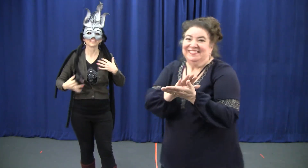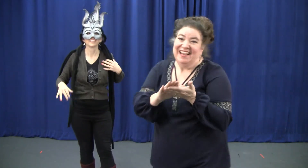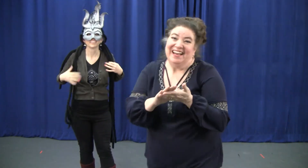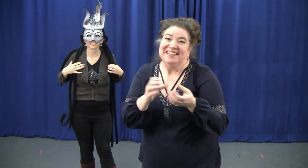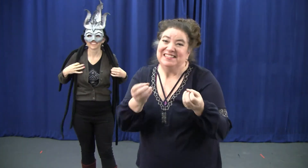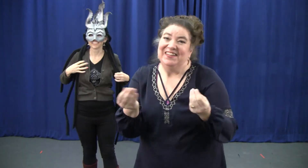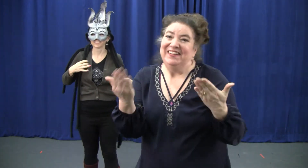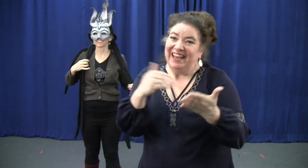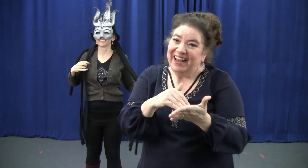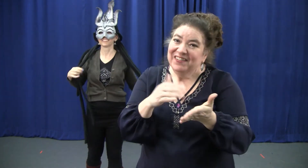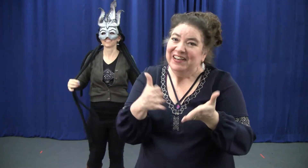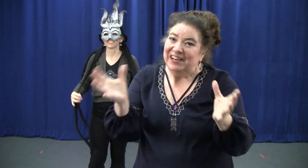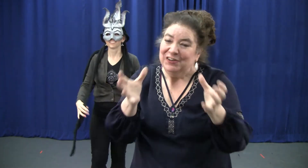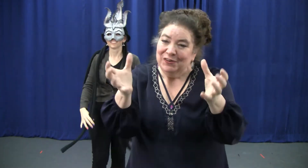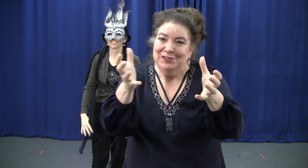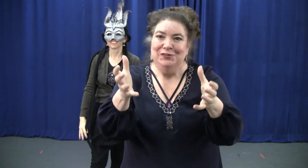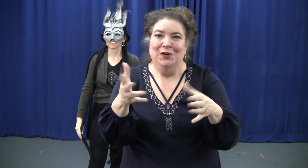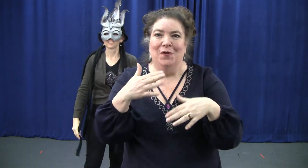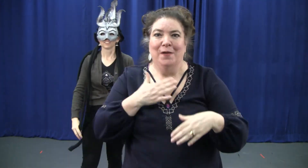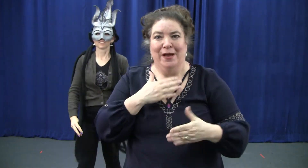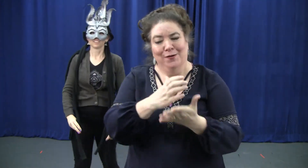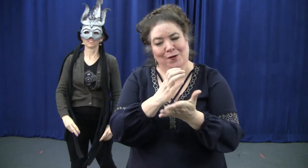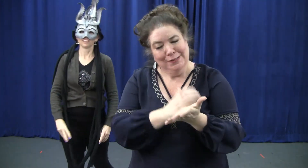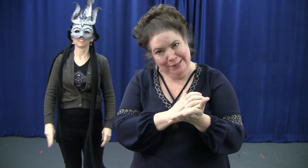Nice! So again I'm going to encourage you to go on mycourses